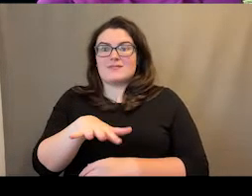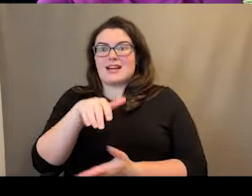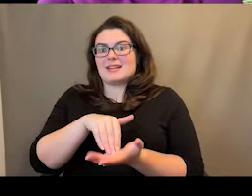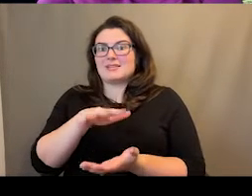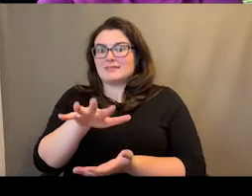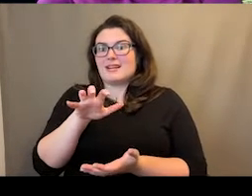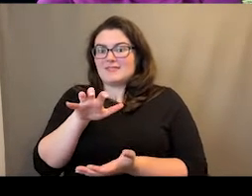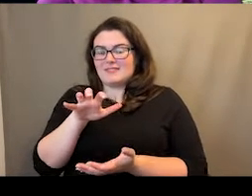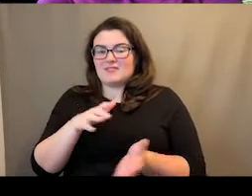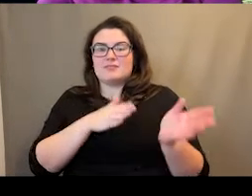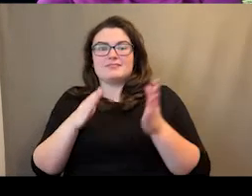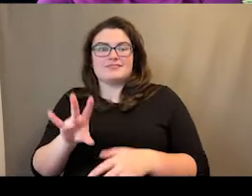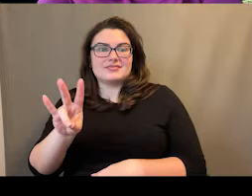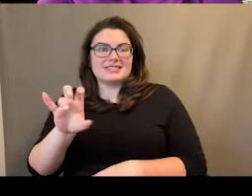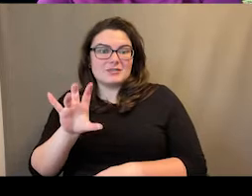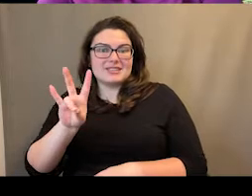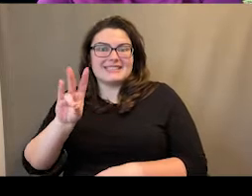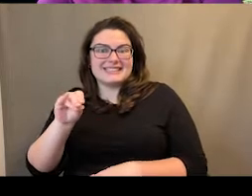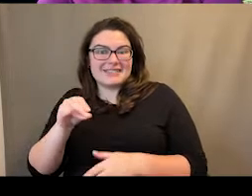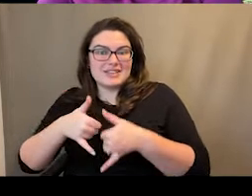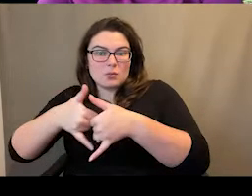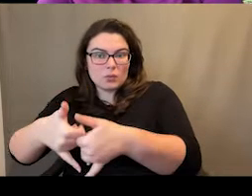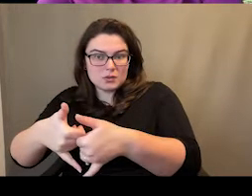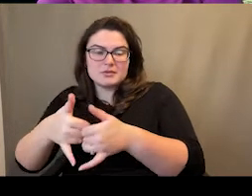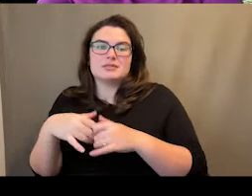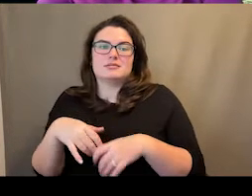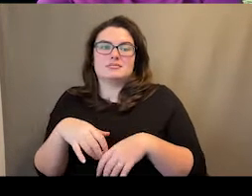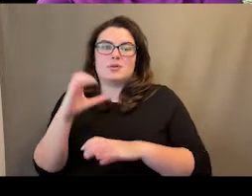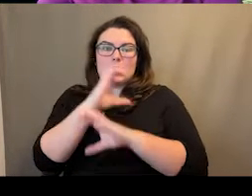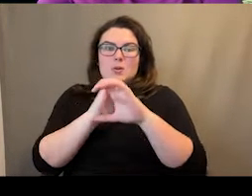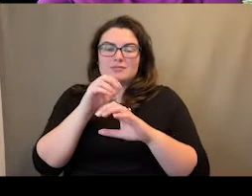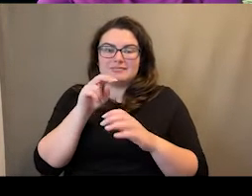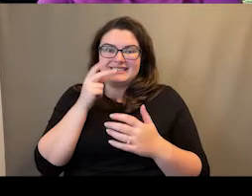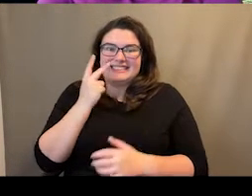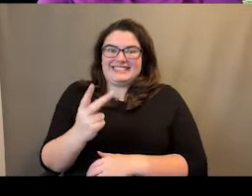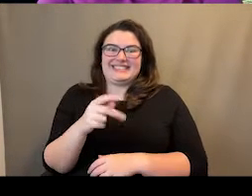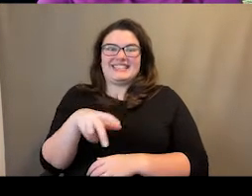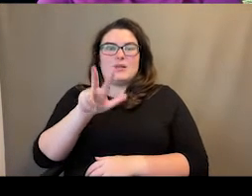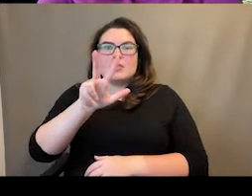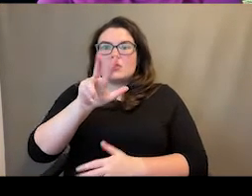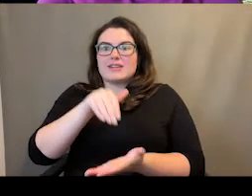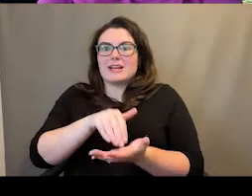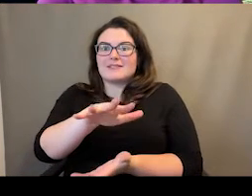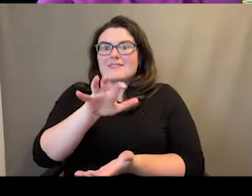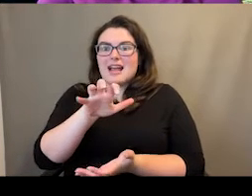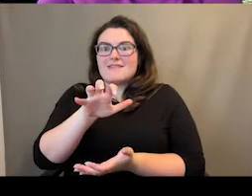770 awards, looking at 3,500 proposals. Now this is just 3,500 proposals